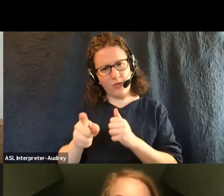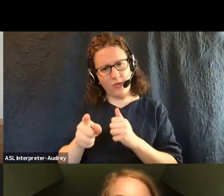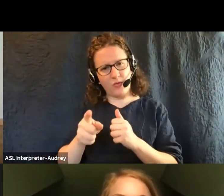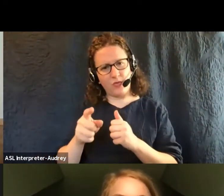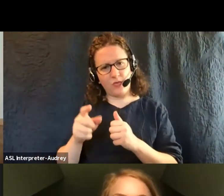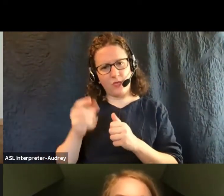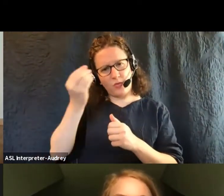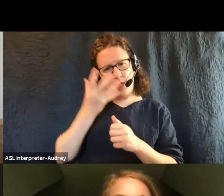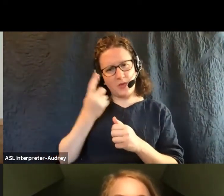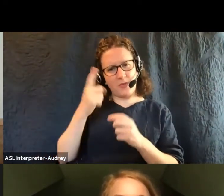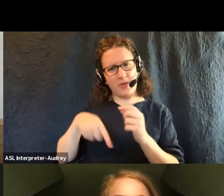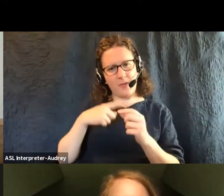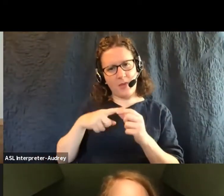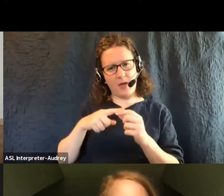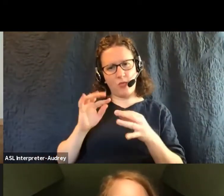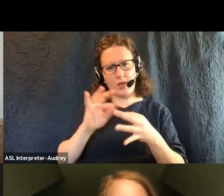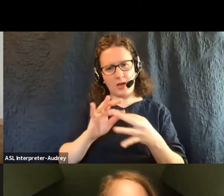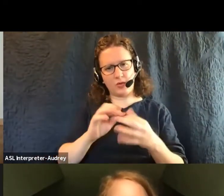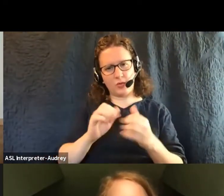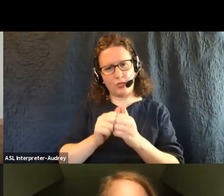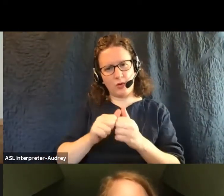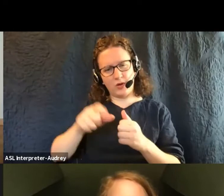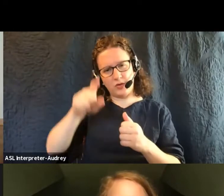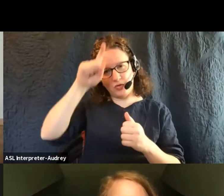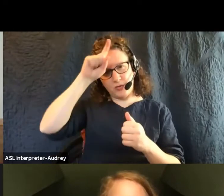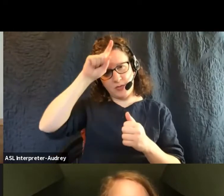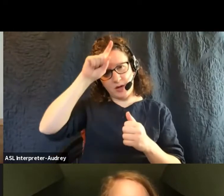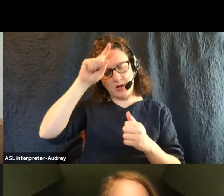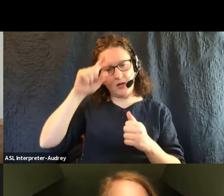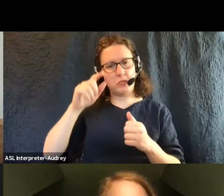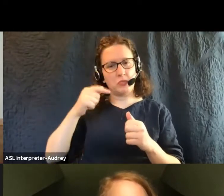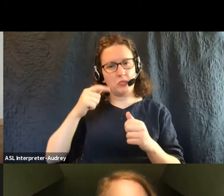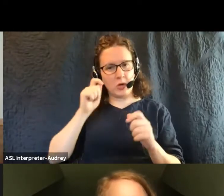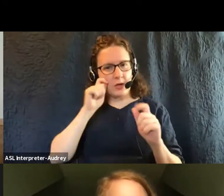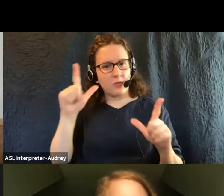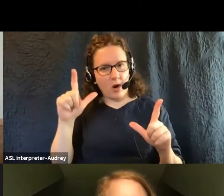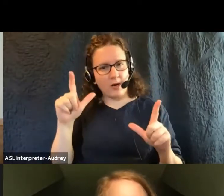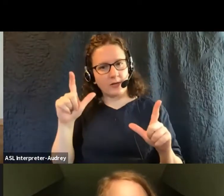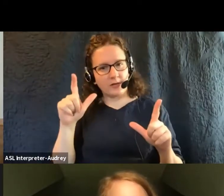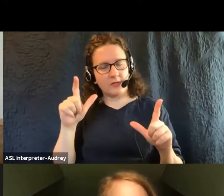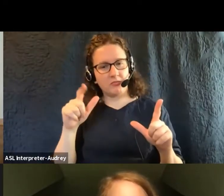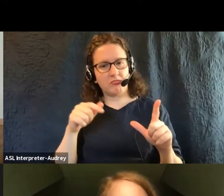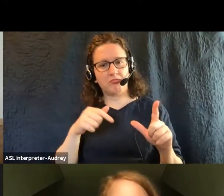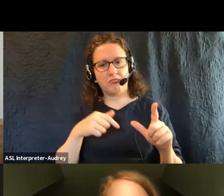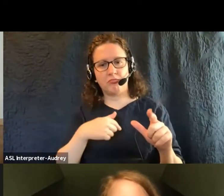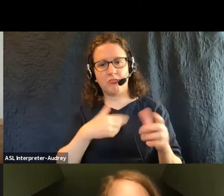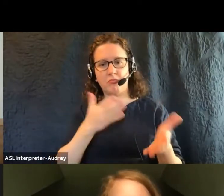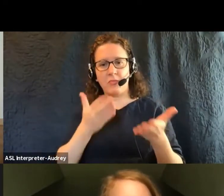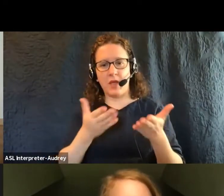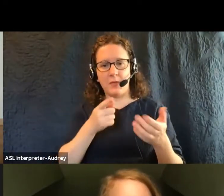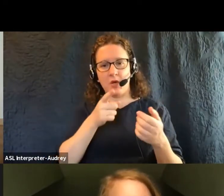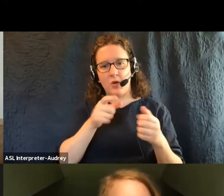relationship with Germany that I was pretty surprised by and maybe you could share a brief